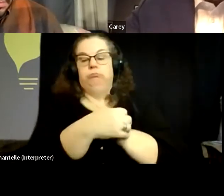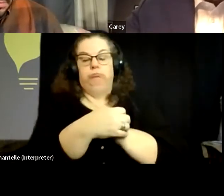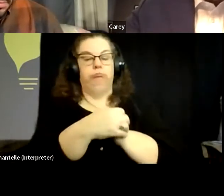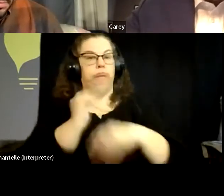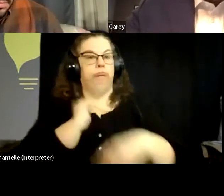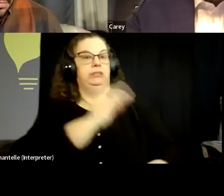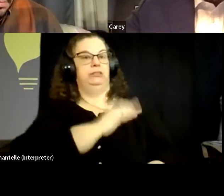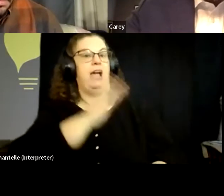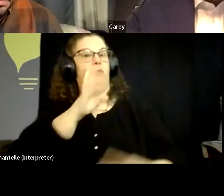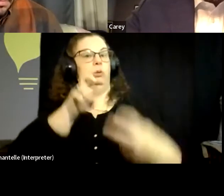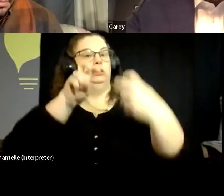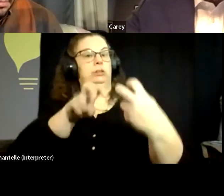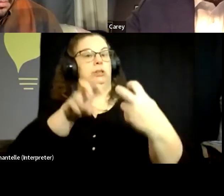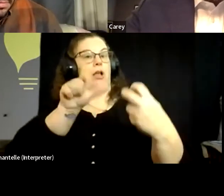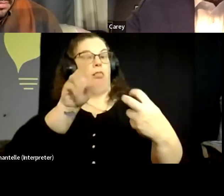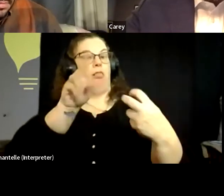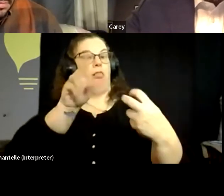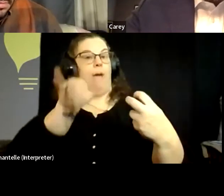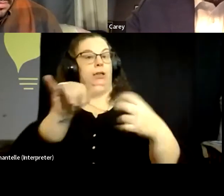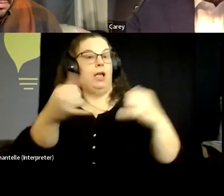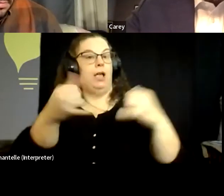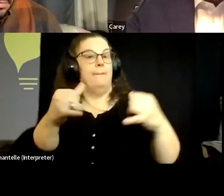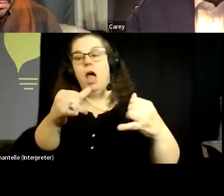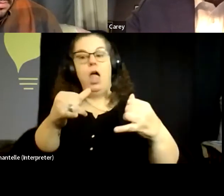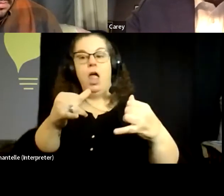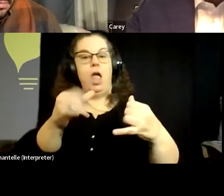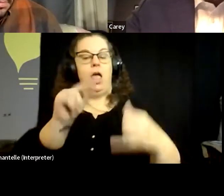sit in the lobby to play tick tack to with client